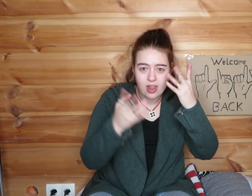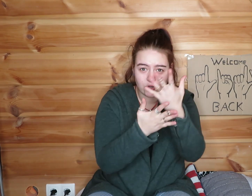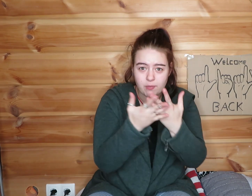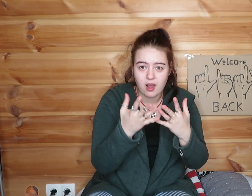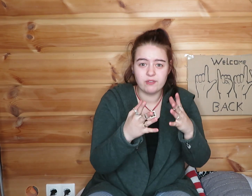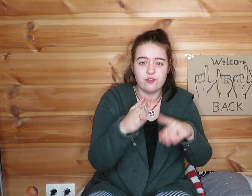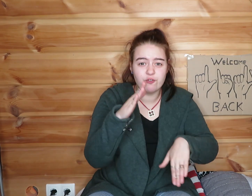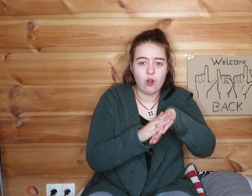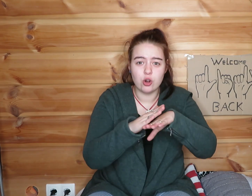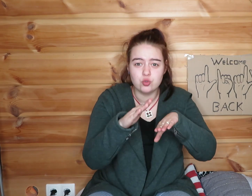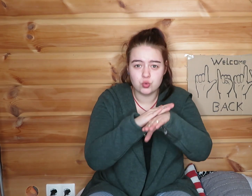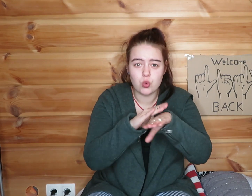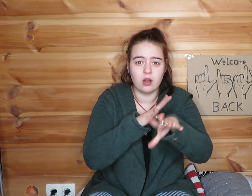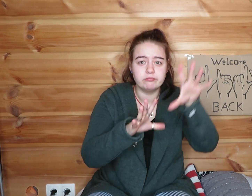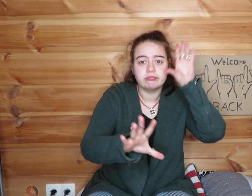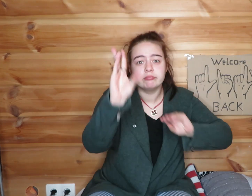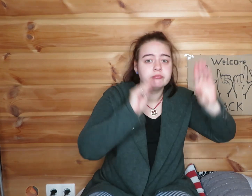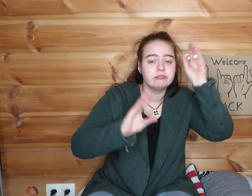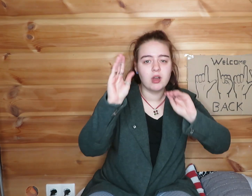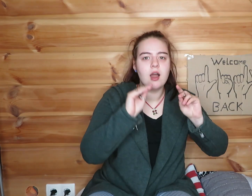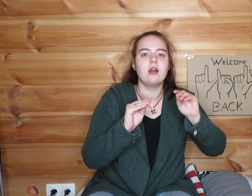A full accessible language, that he/she can learn effortless.